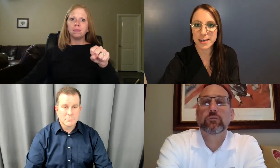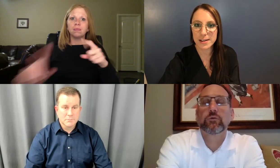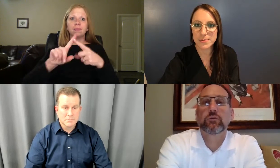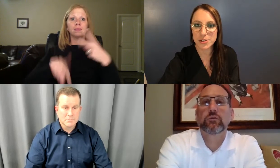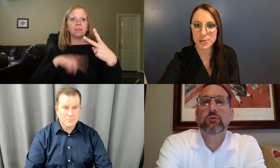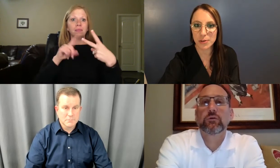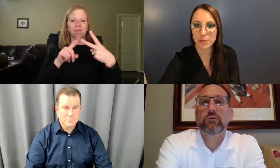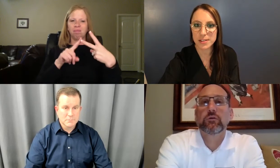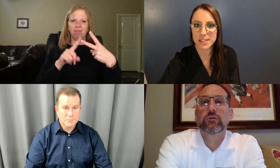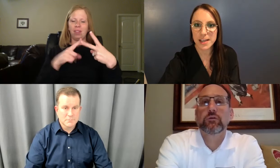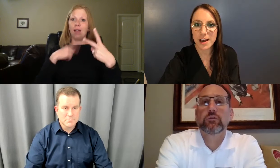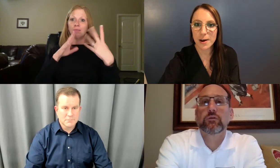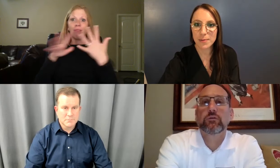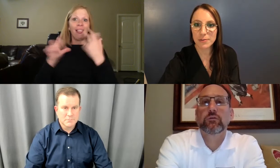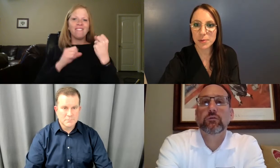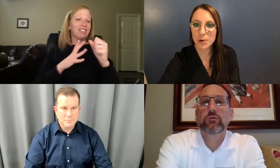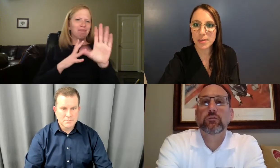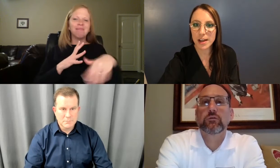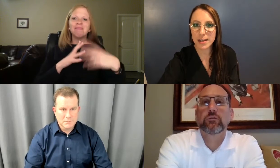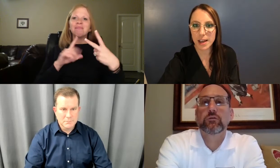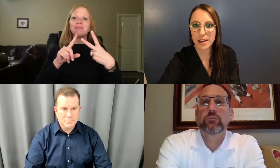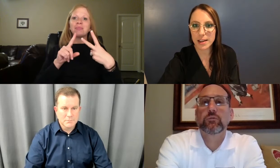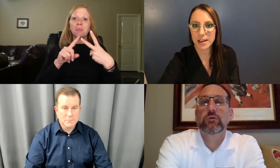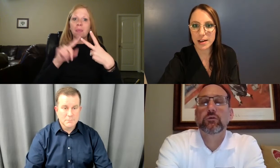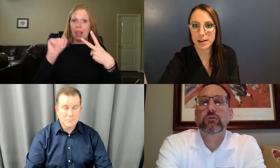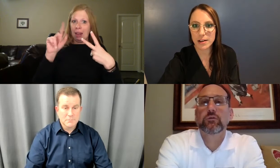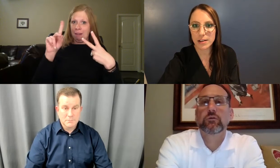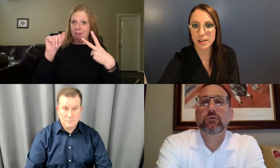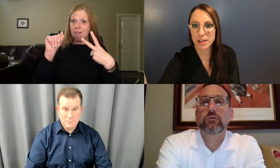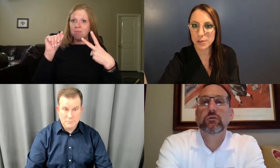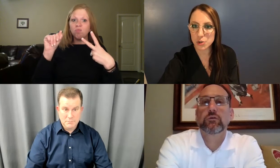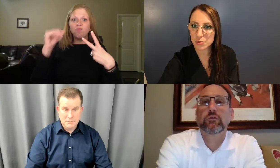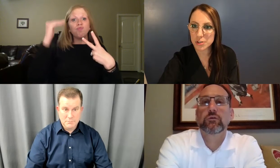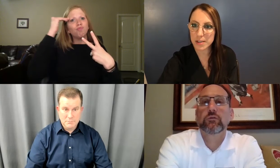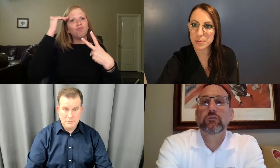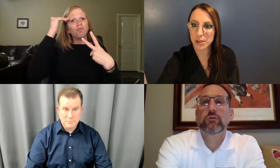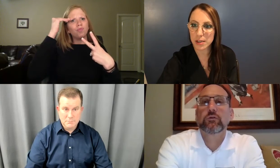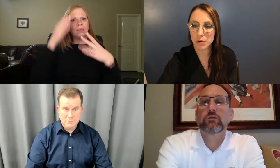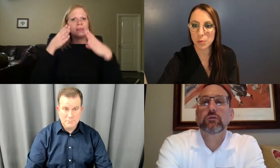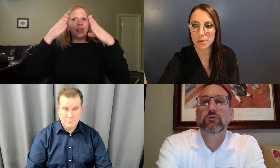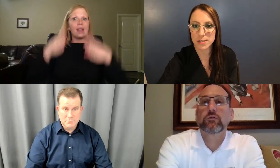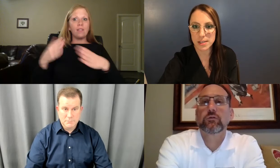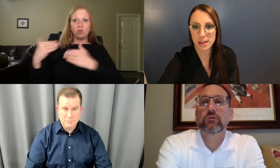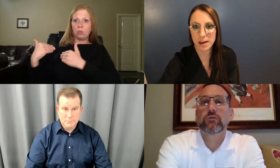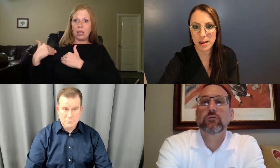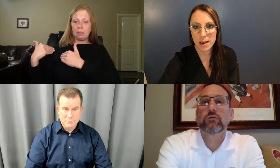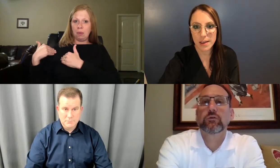and I'm just zooming through this, being familiar with the ADA, the individual's responsibility, we had one person say that,